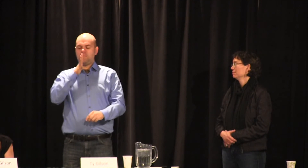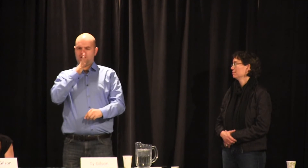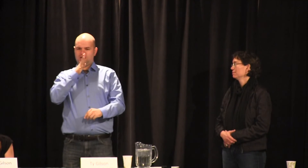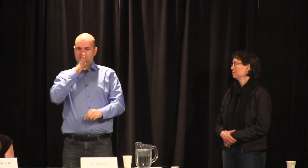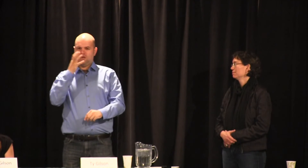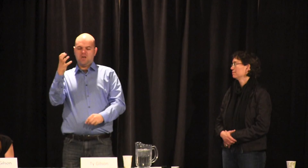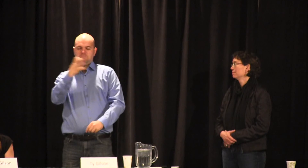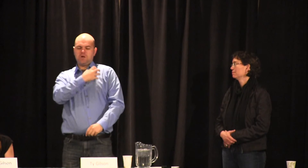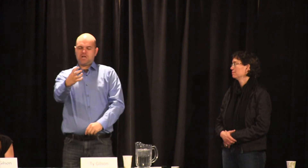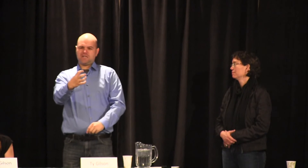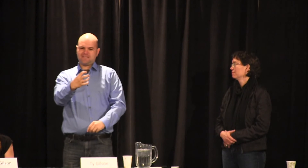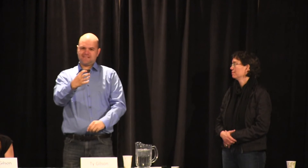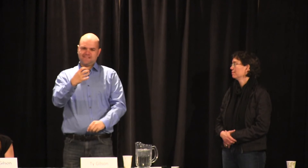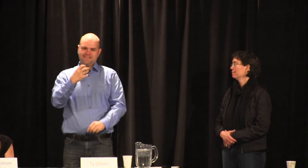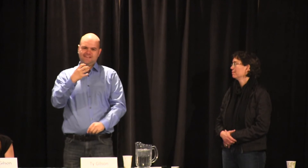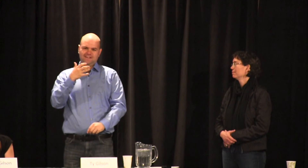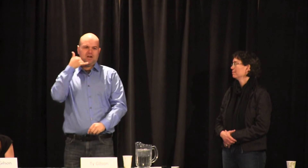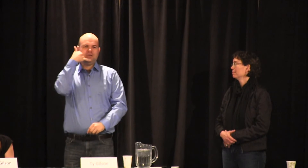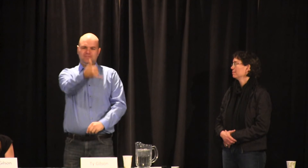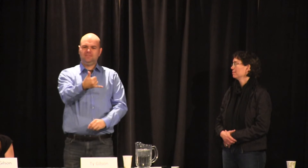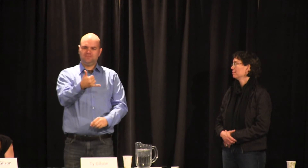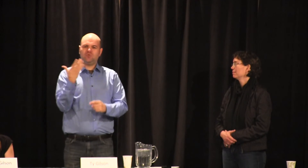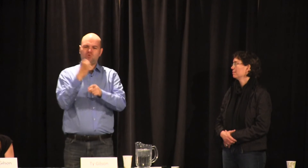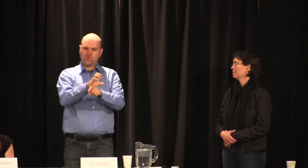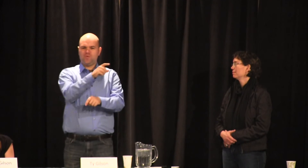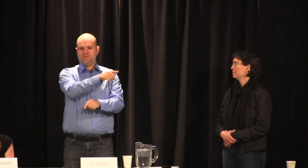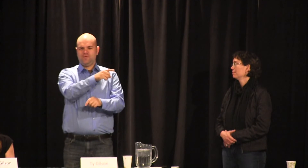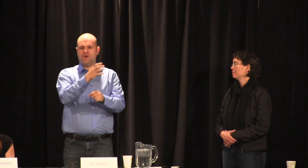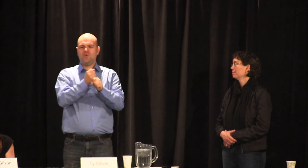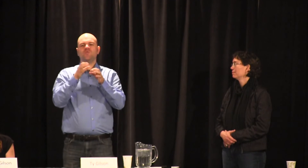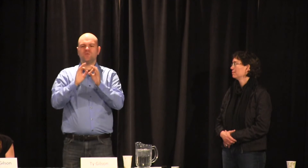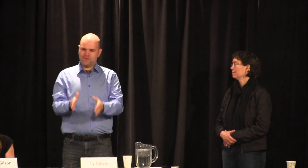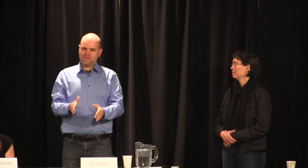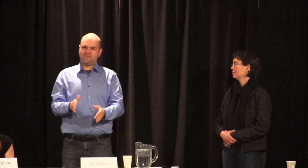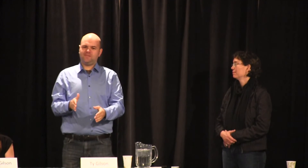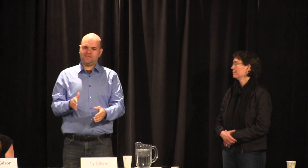And so I was able to succeed and my mom ended up complaining and calling and really forcing them